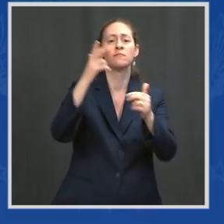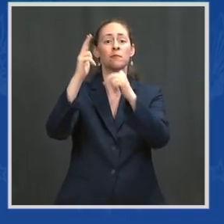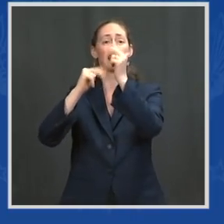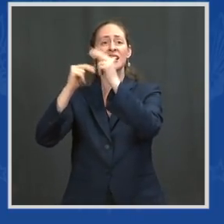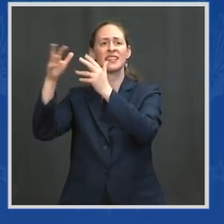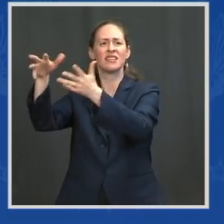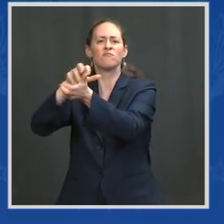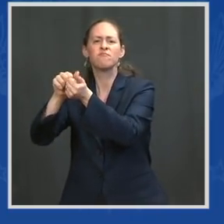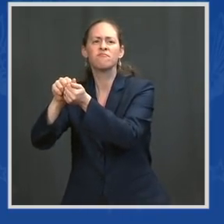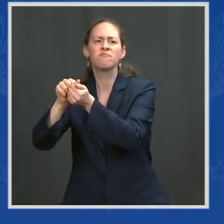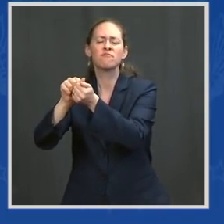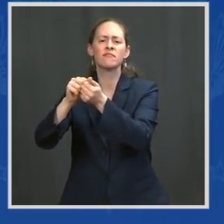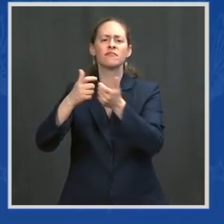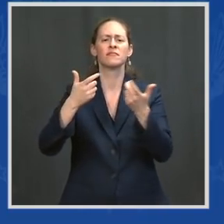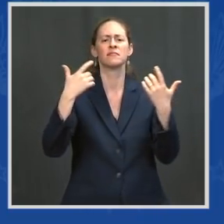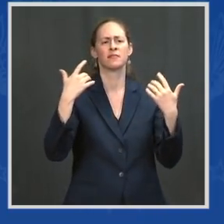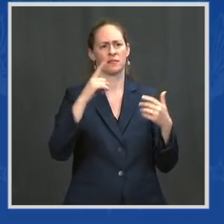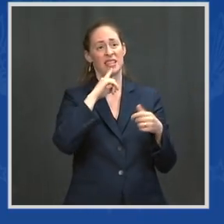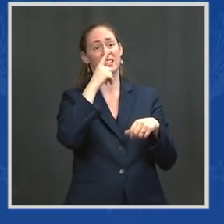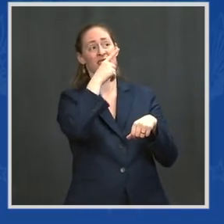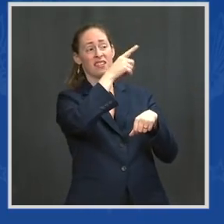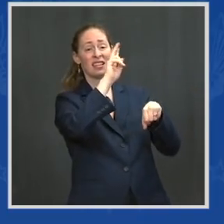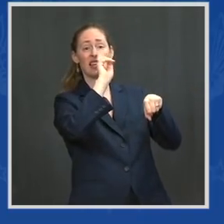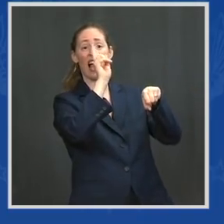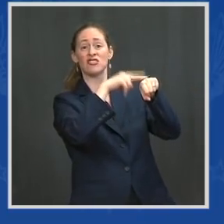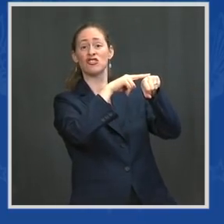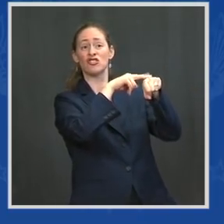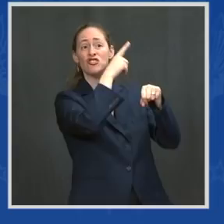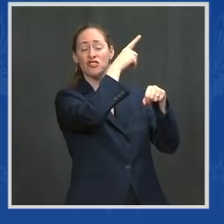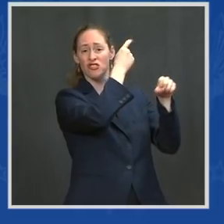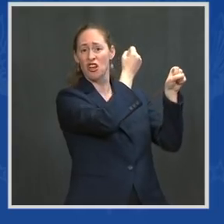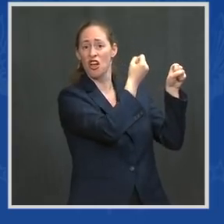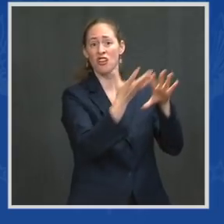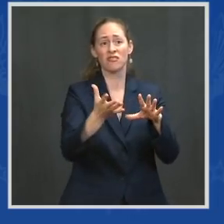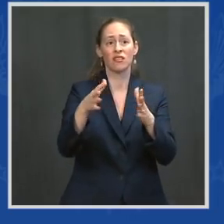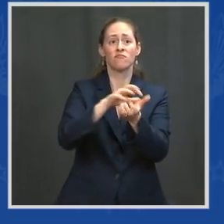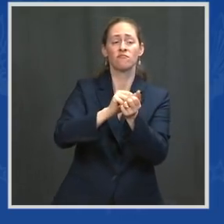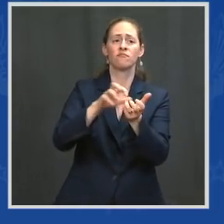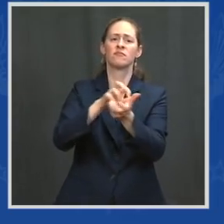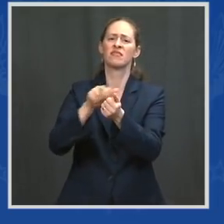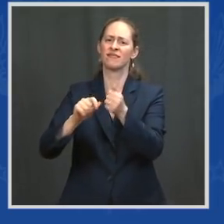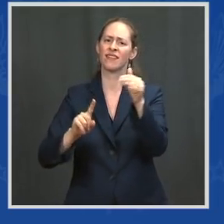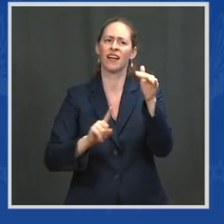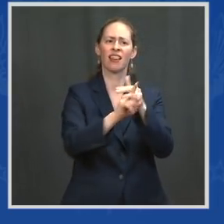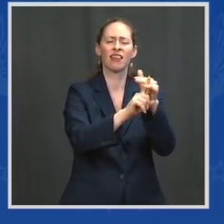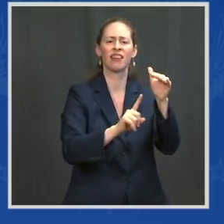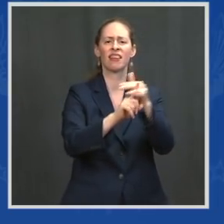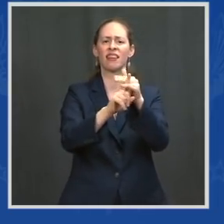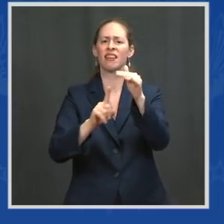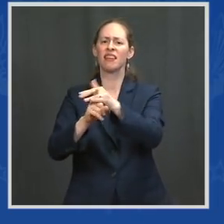have dealt major blows to this community. But none of them, none of them were knockout punches.